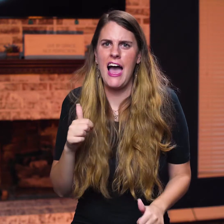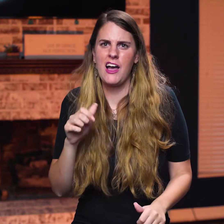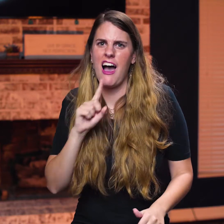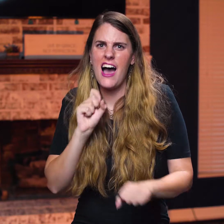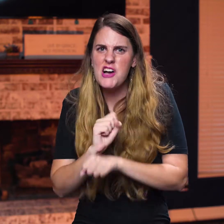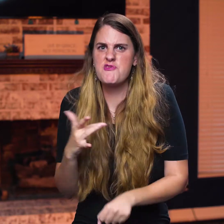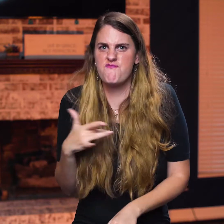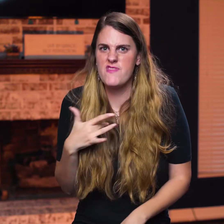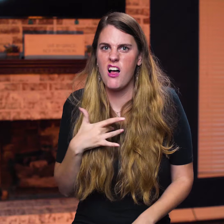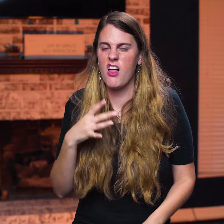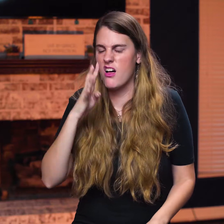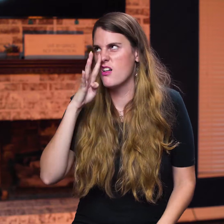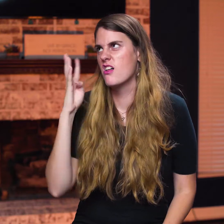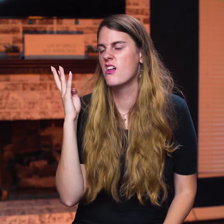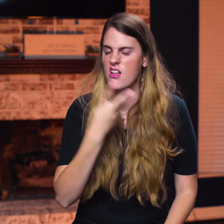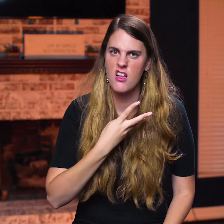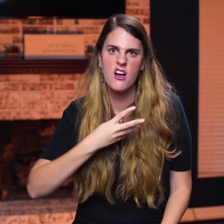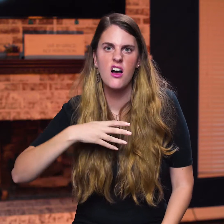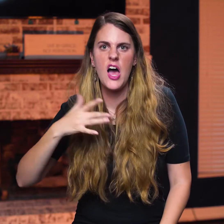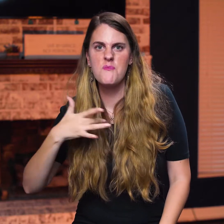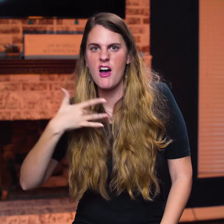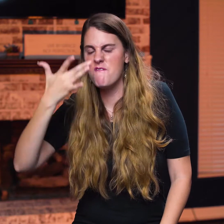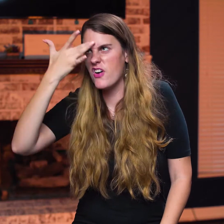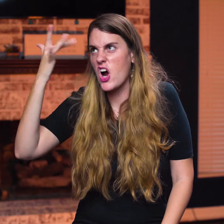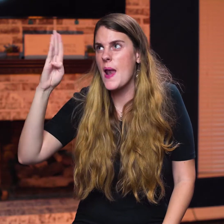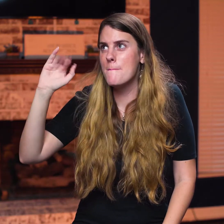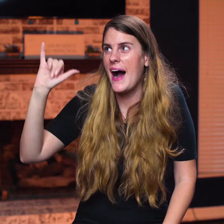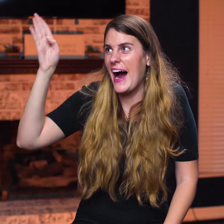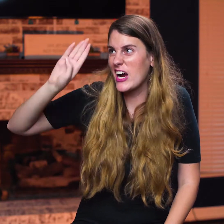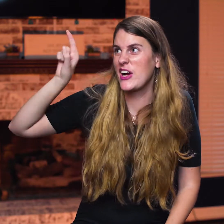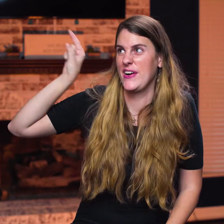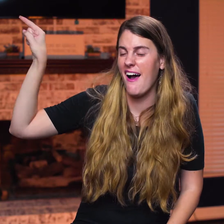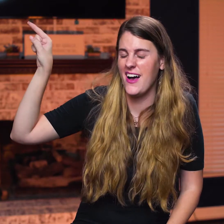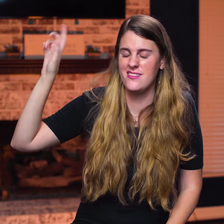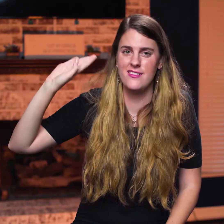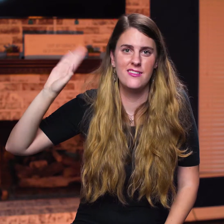I actually feel pretty forsaken and forgotten by Him.”